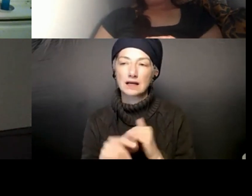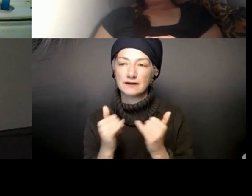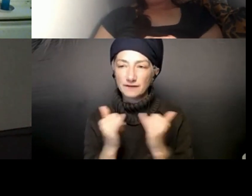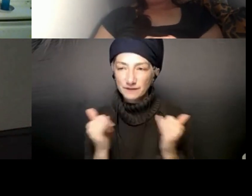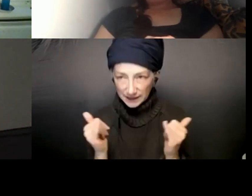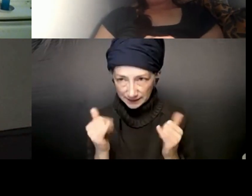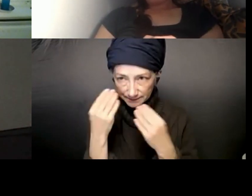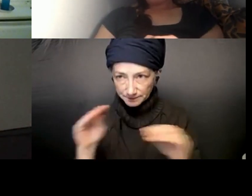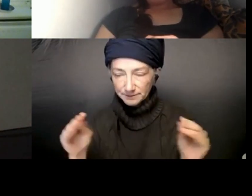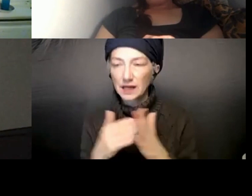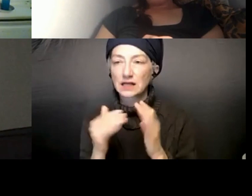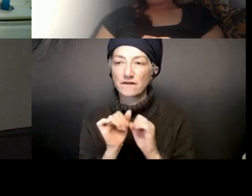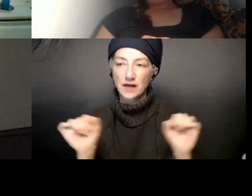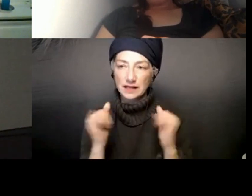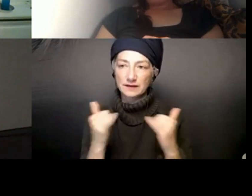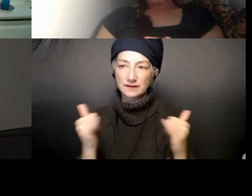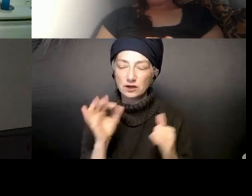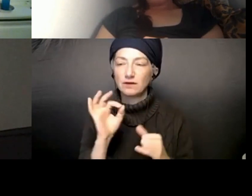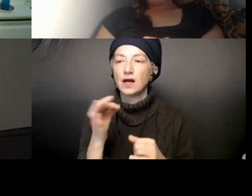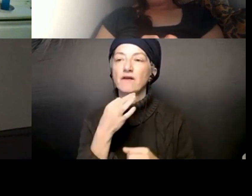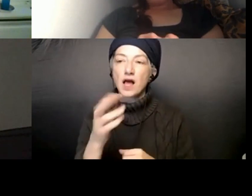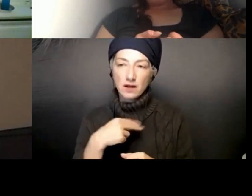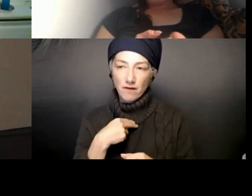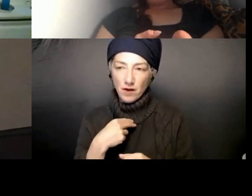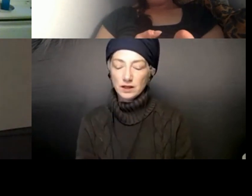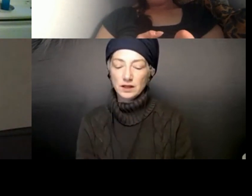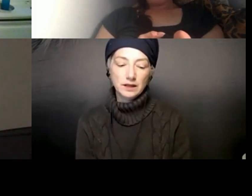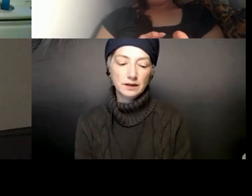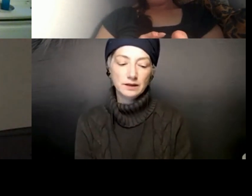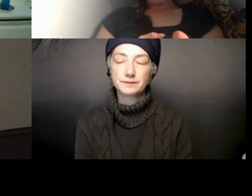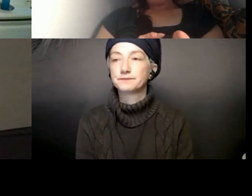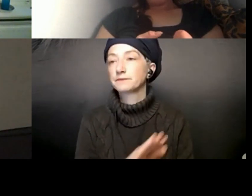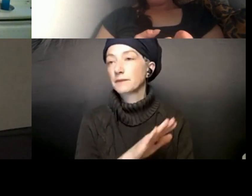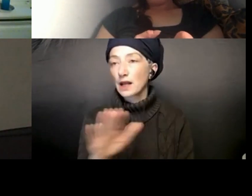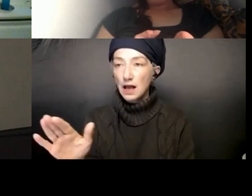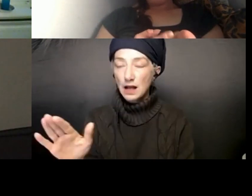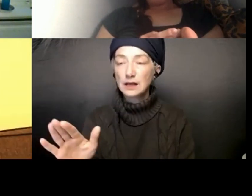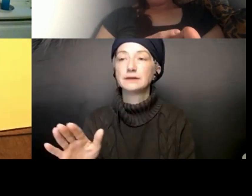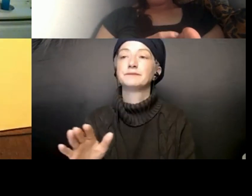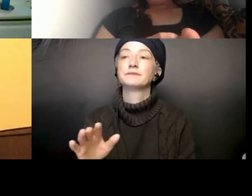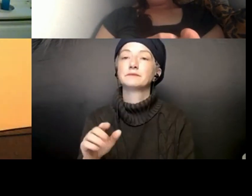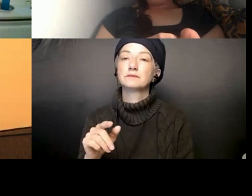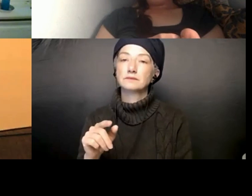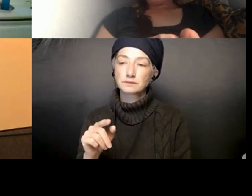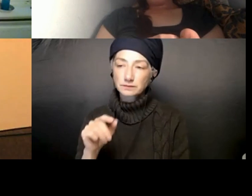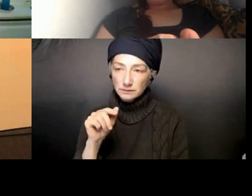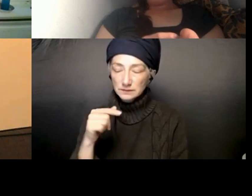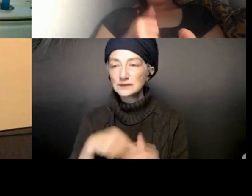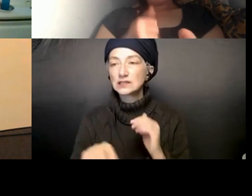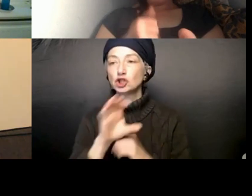just to make sure that everyone knows how to contribute in the Q&A via Zoom.